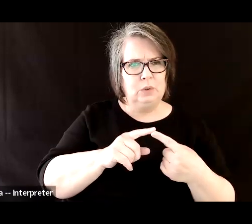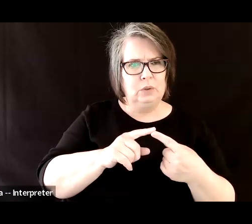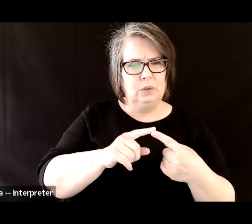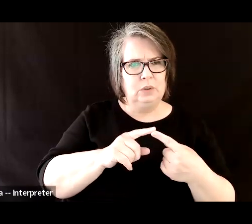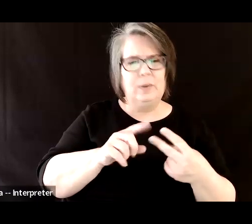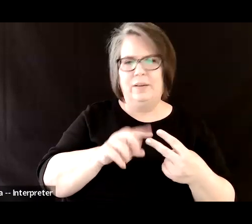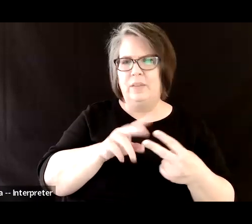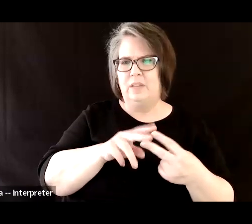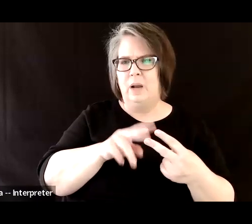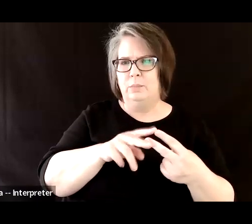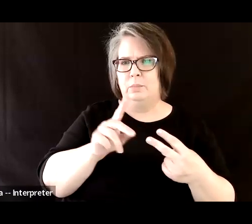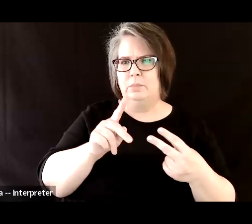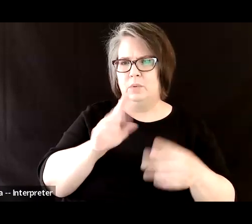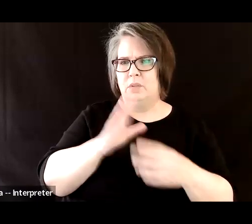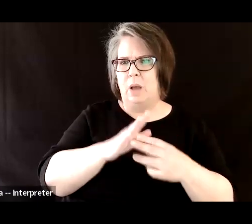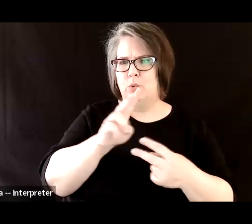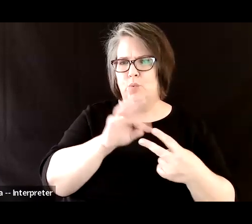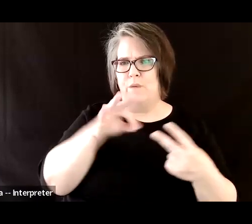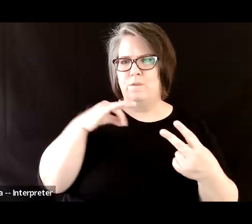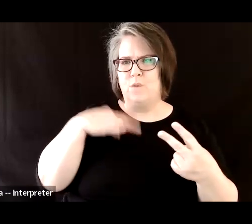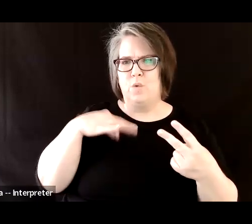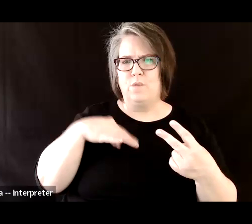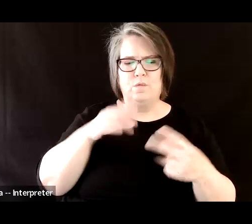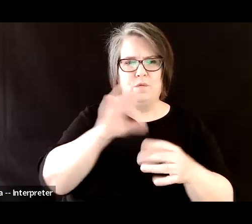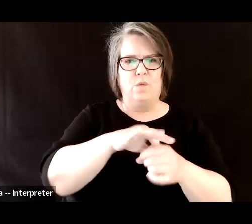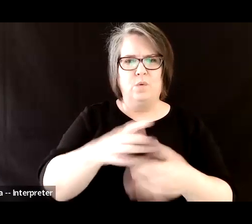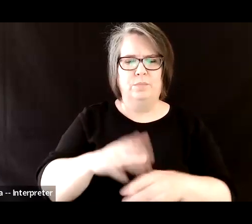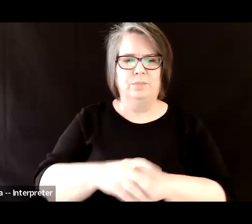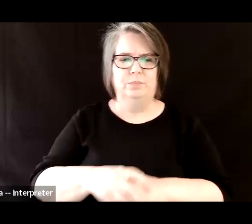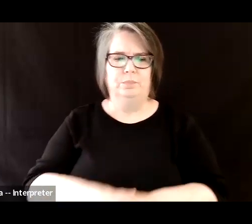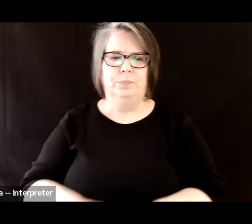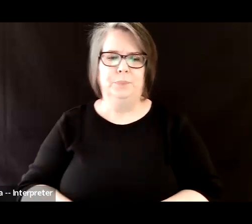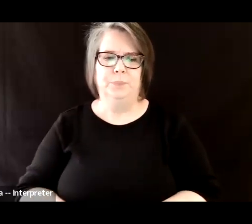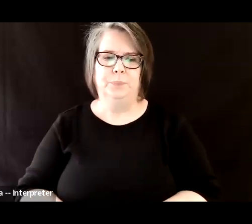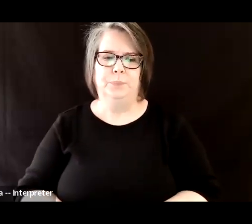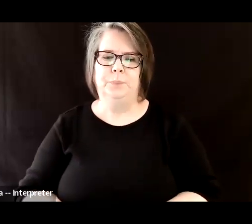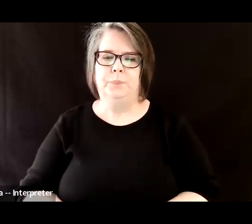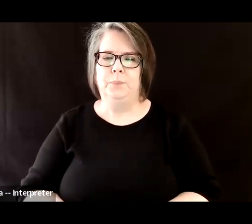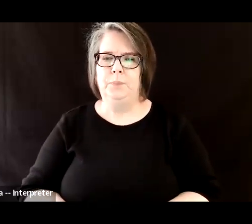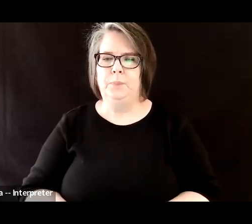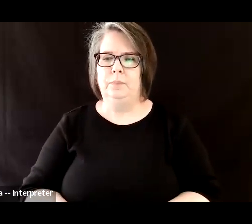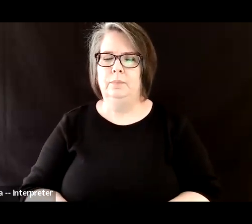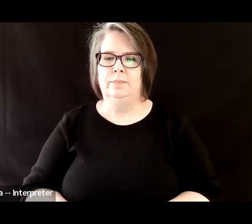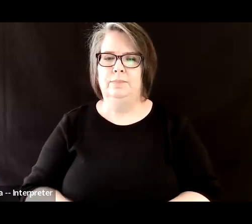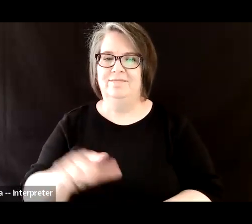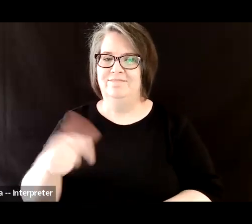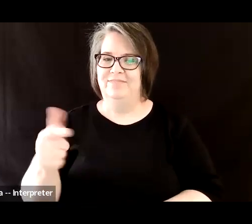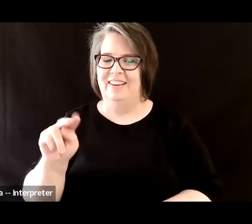will show those later on. Welcome, Nathan.